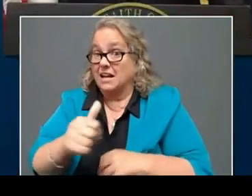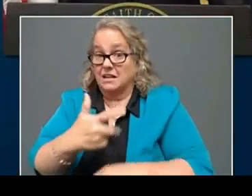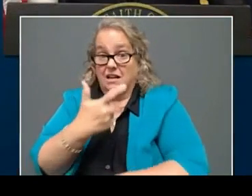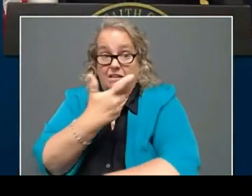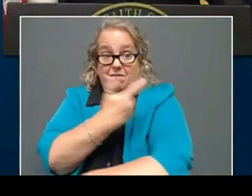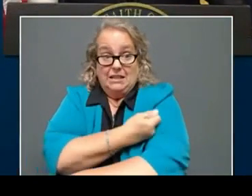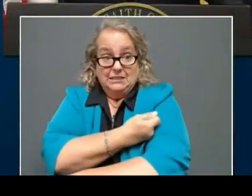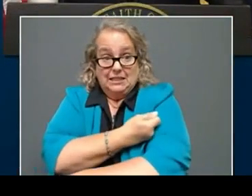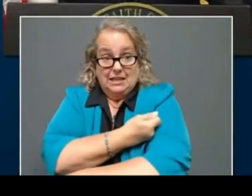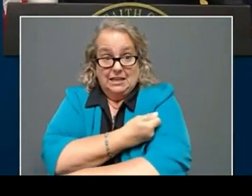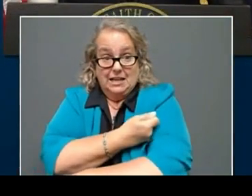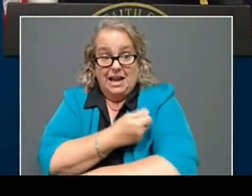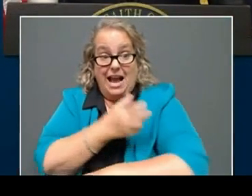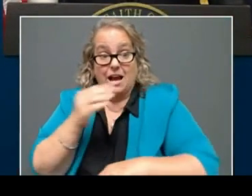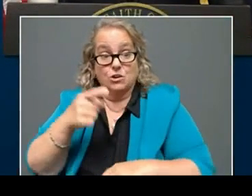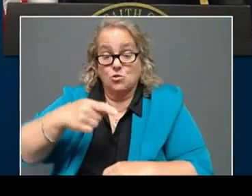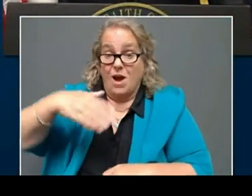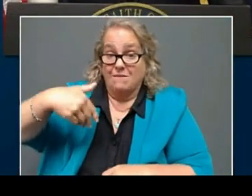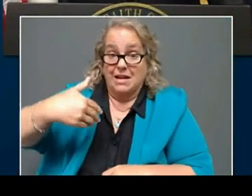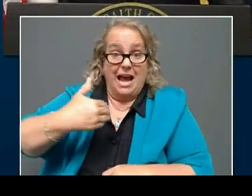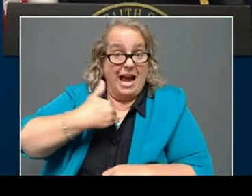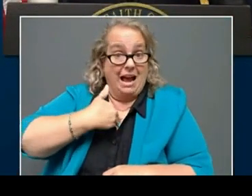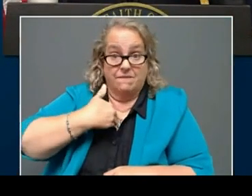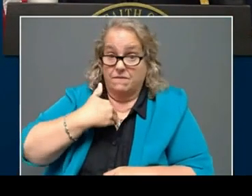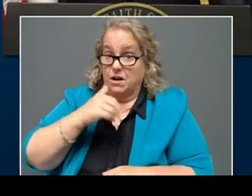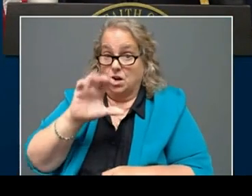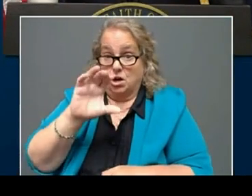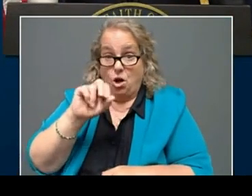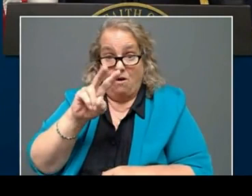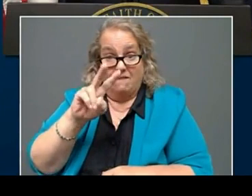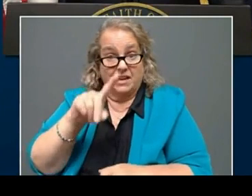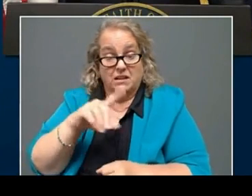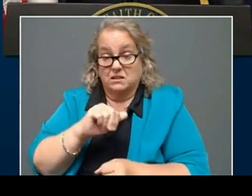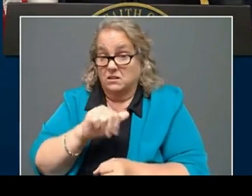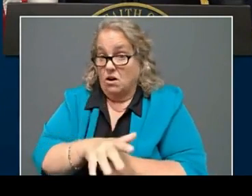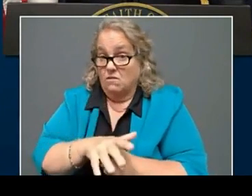and you haven't had covid meaning you don't have some level of of natural